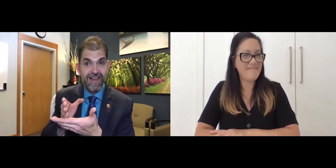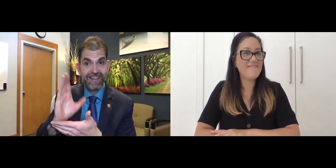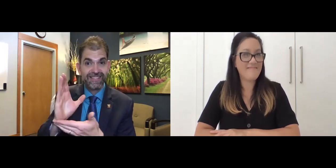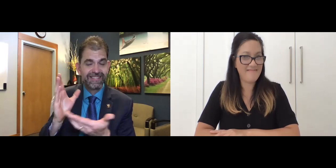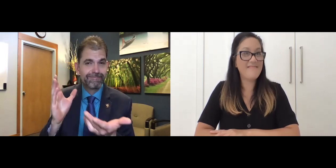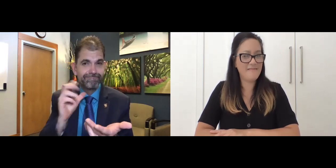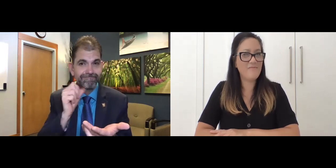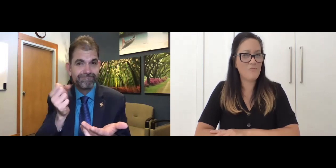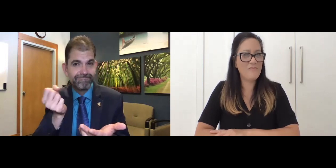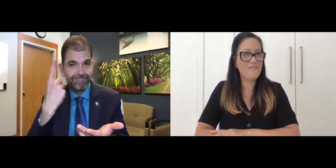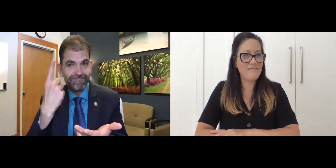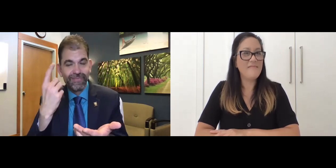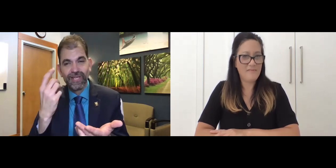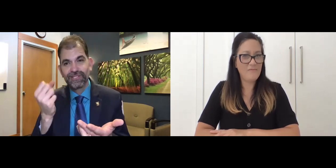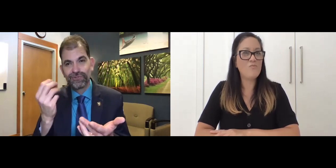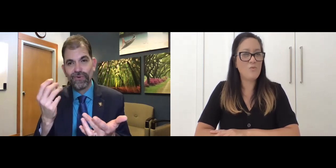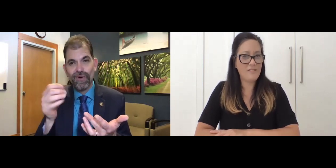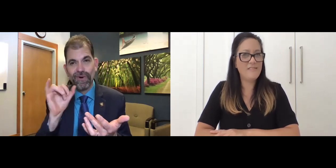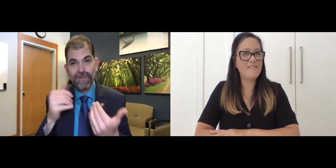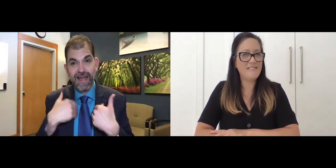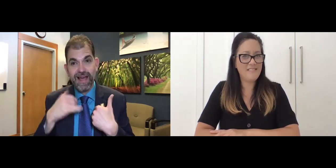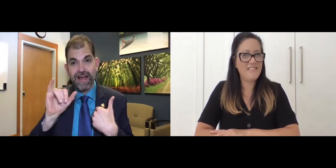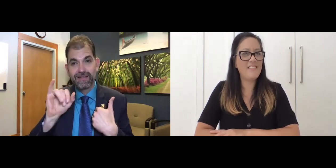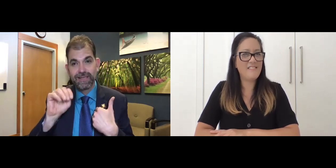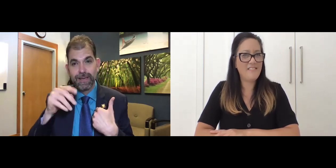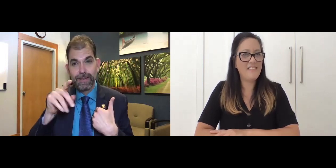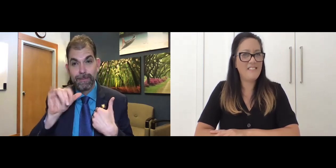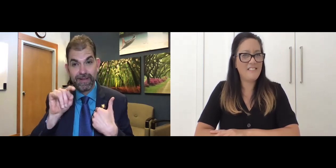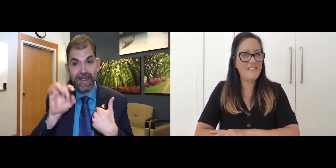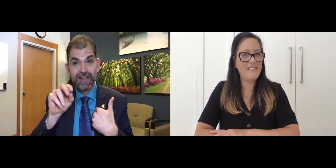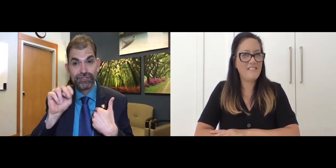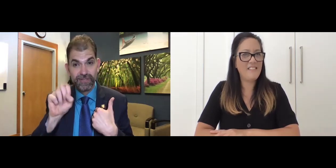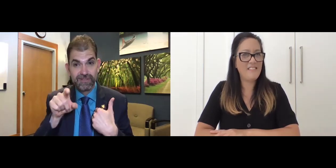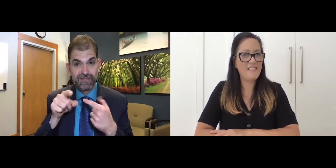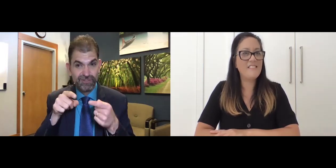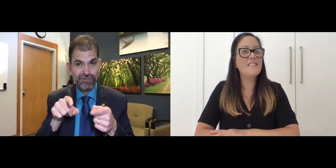given their Miranda Rights but they don't understand them